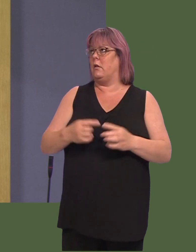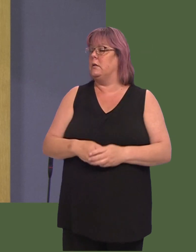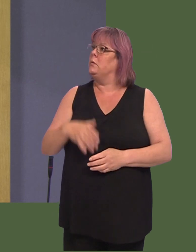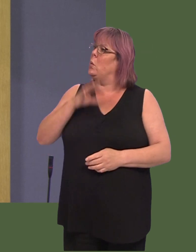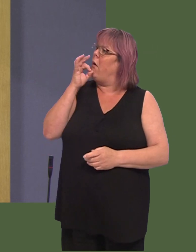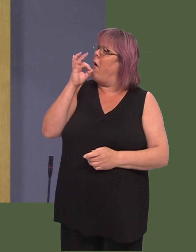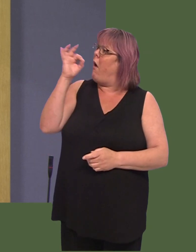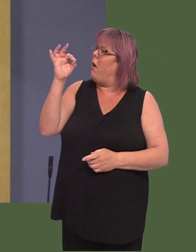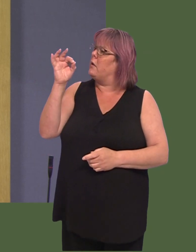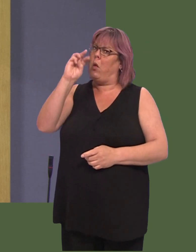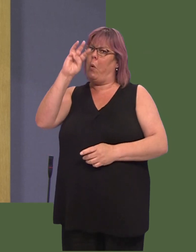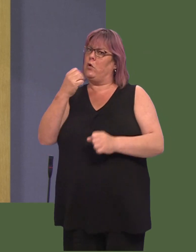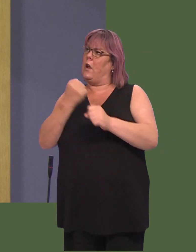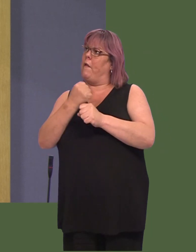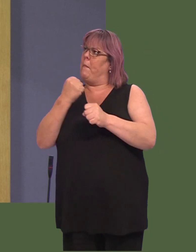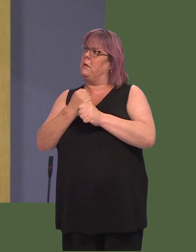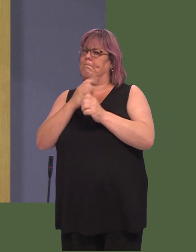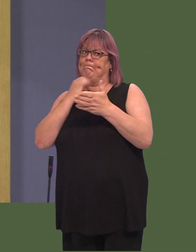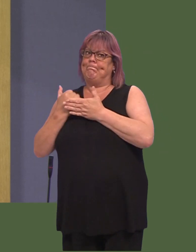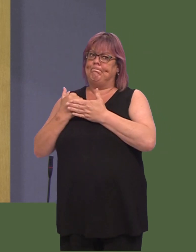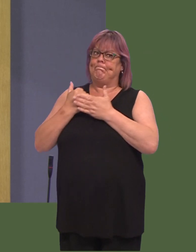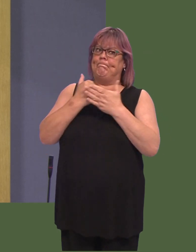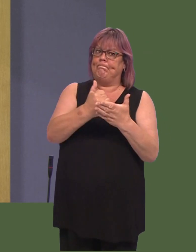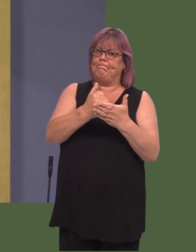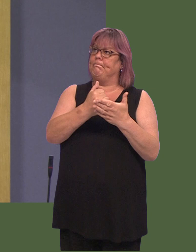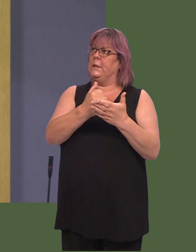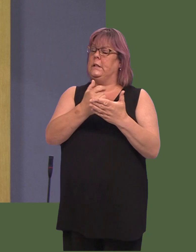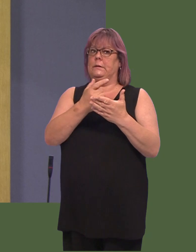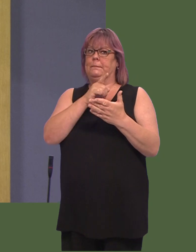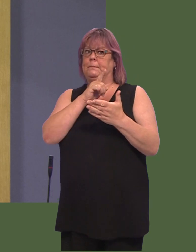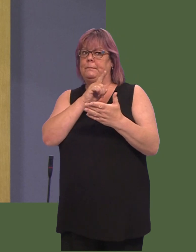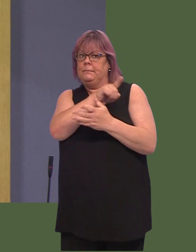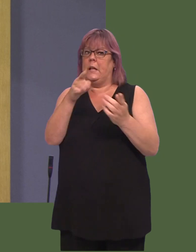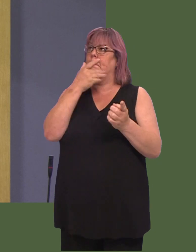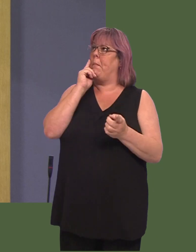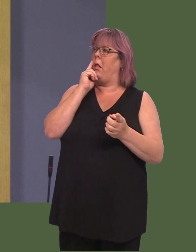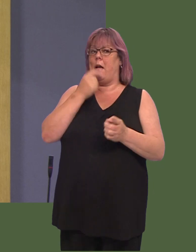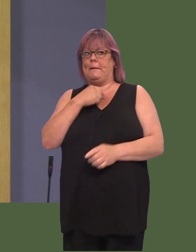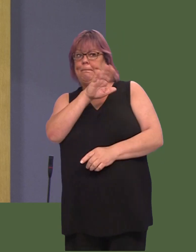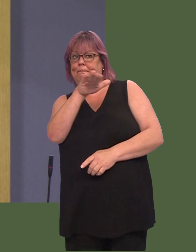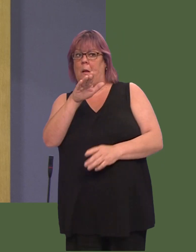So, again, I would ask you: what is the Welsh Government doing in addressing this issue with the private sector?